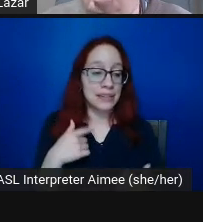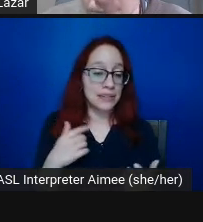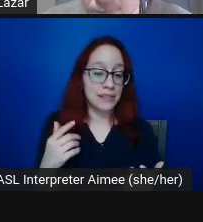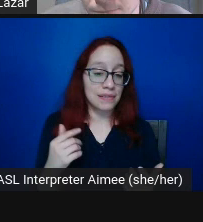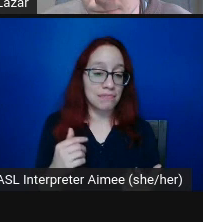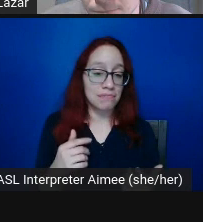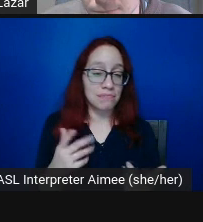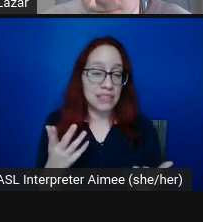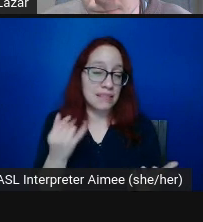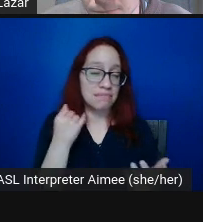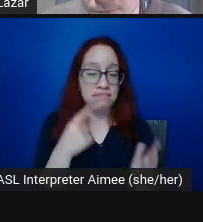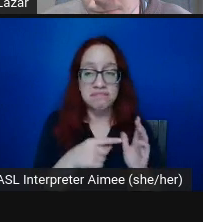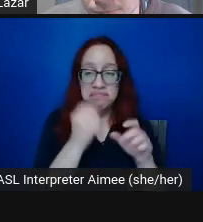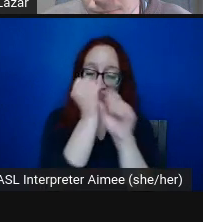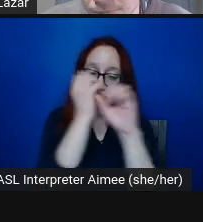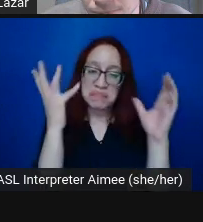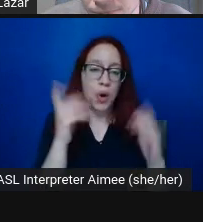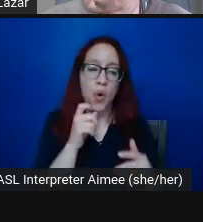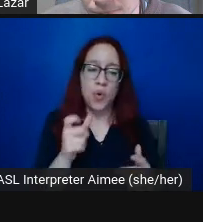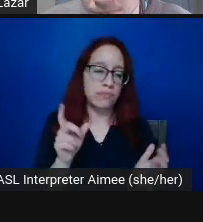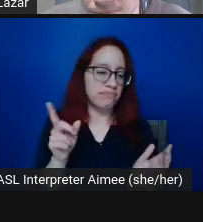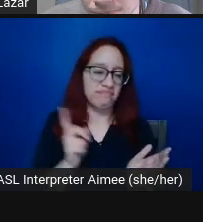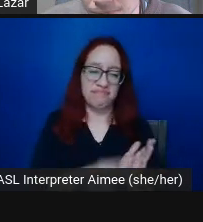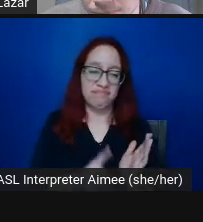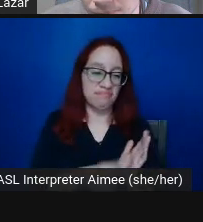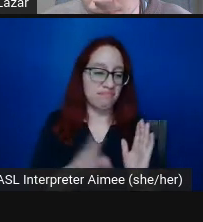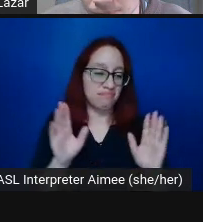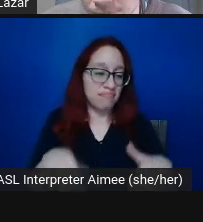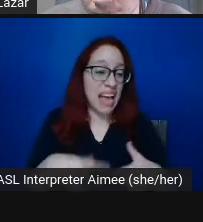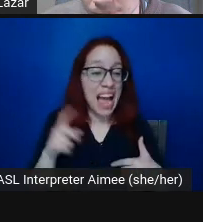You really needed this client, and you did not pay attention to accessibility.